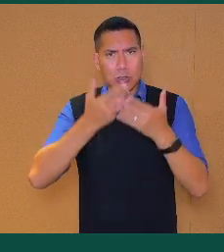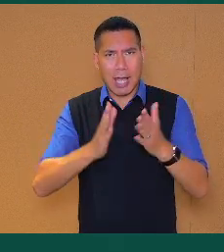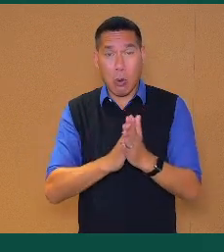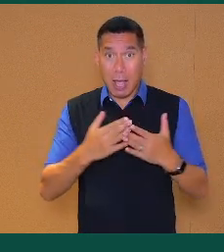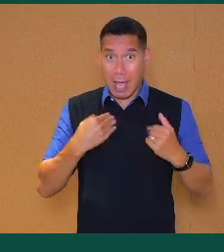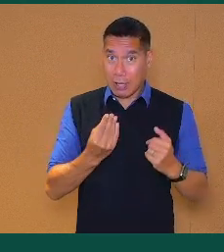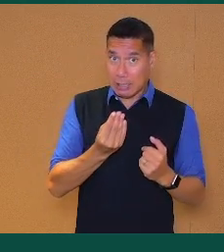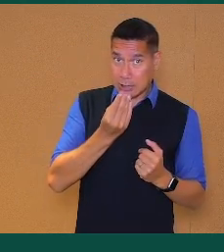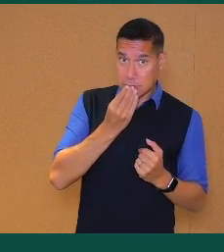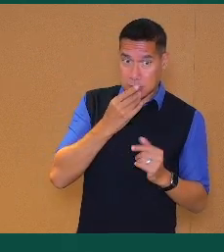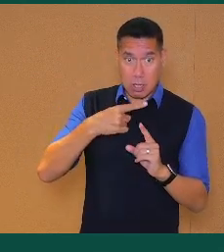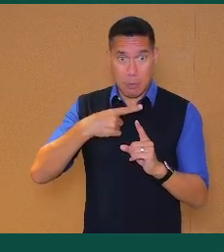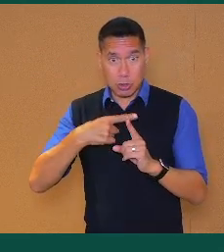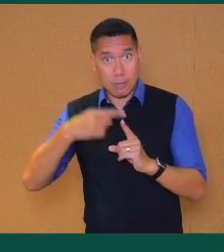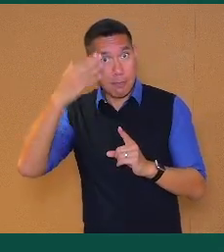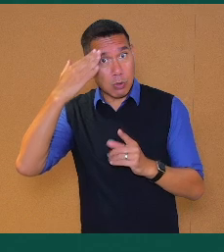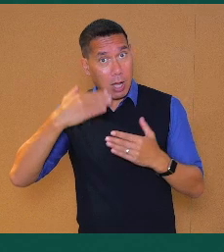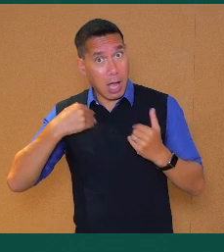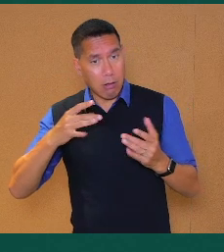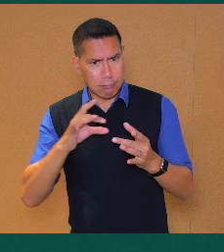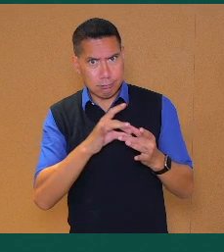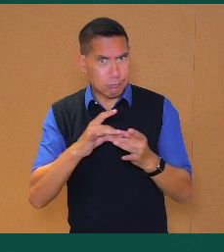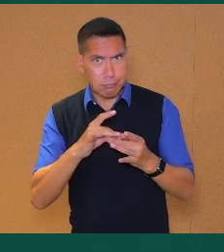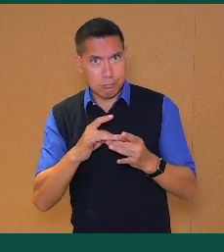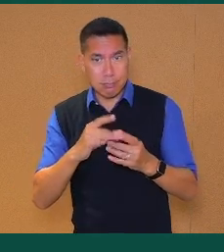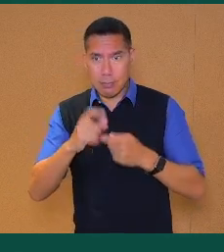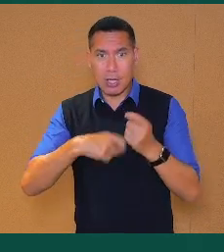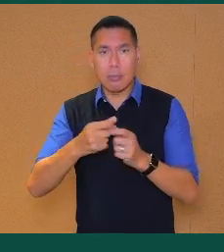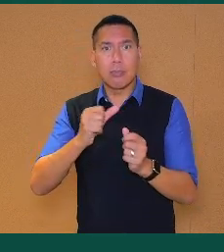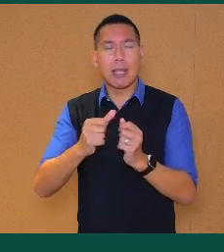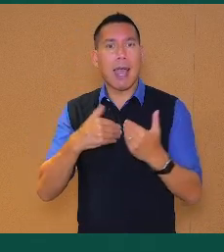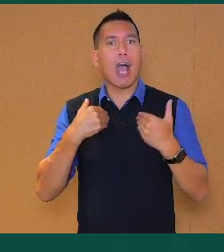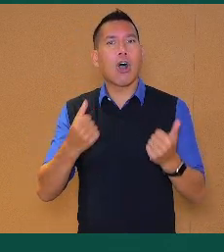improved awareness of how healthy eating and positive mental health contributes to better health outcomes for young people and families in Melbourne's southern